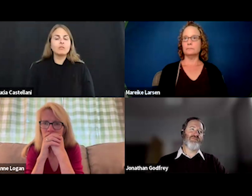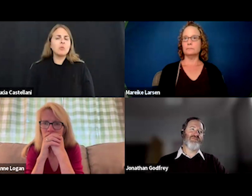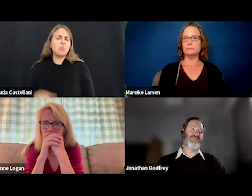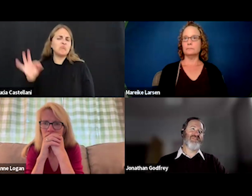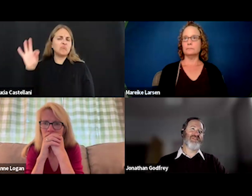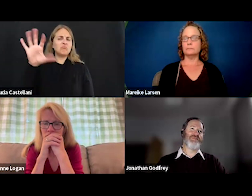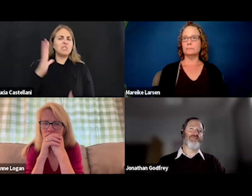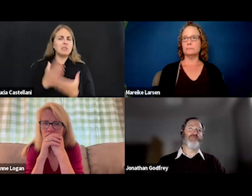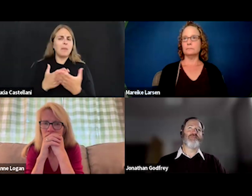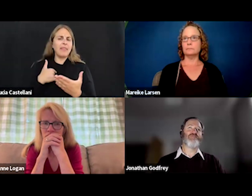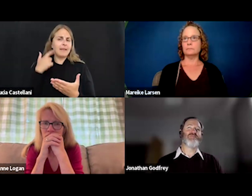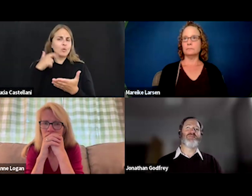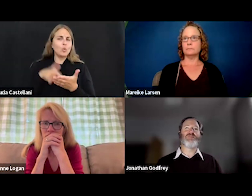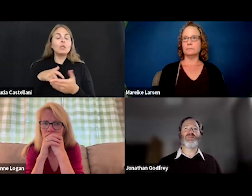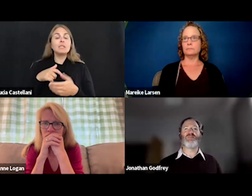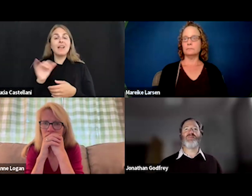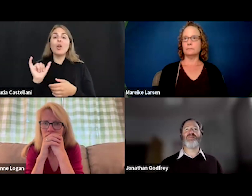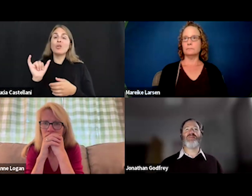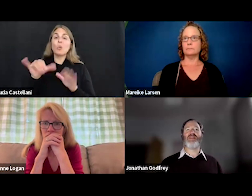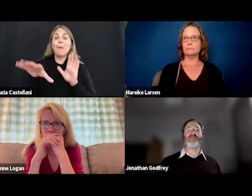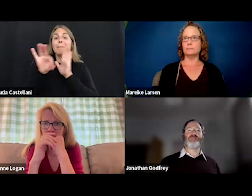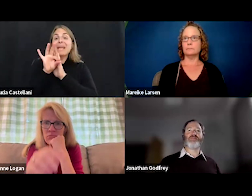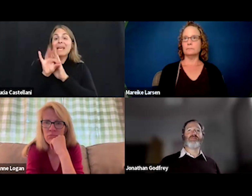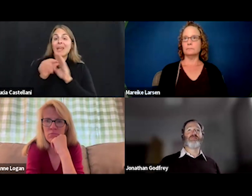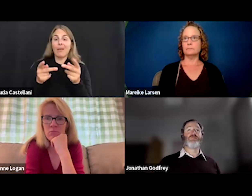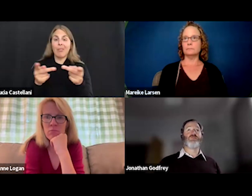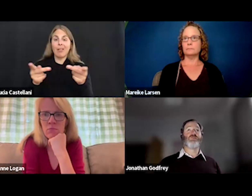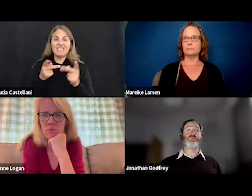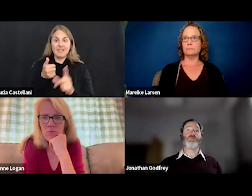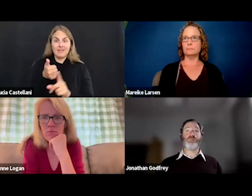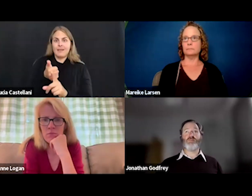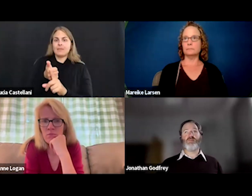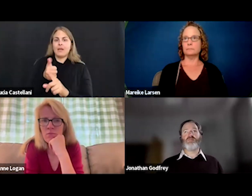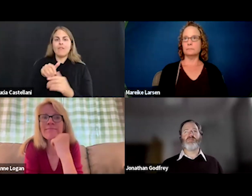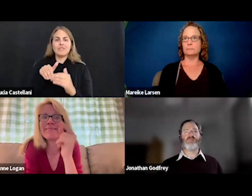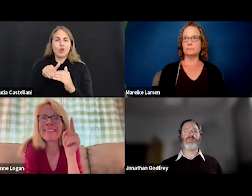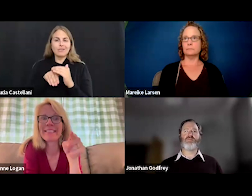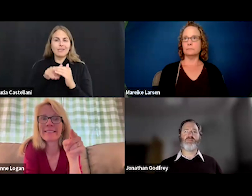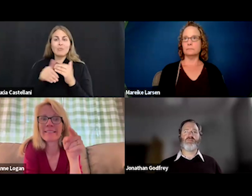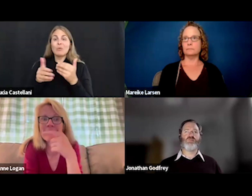And also picking spaces that are accessible to get to and in some ways inclusive.